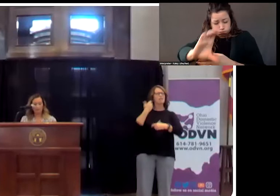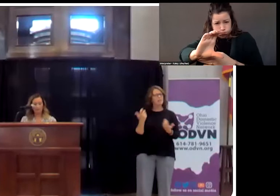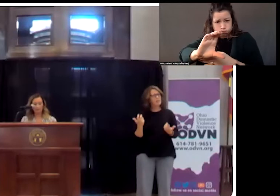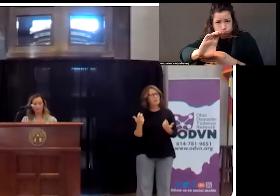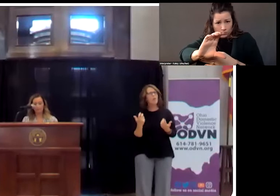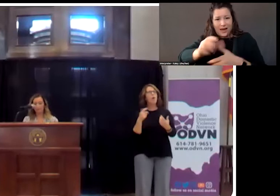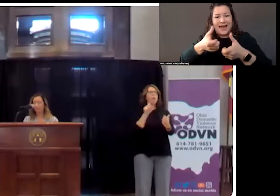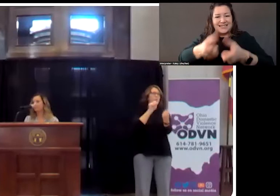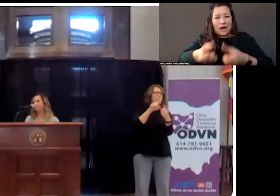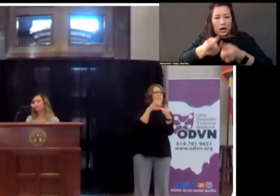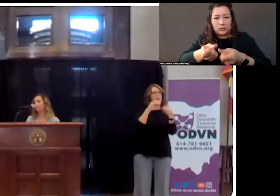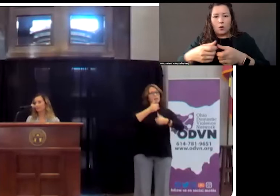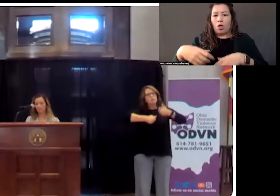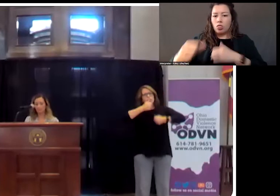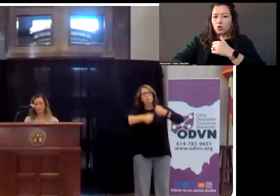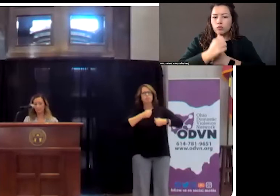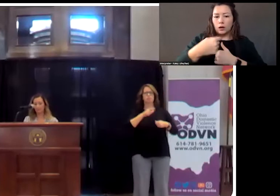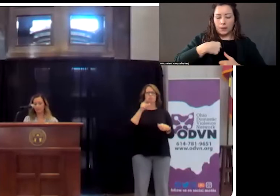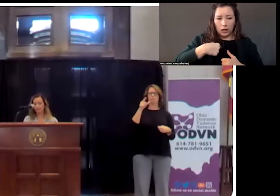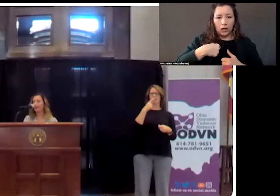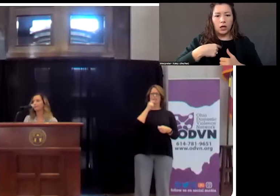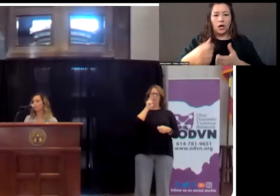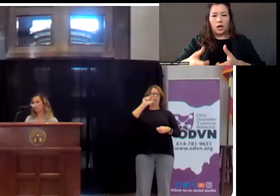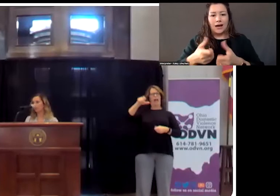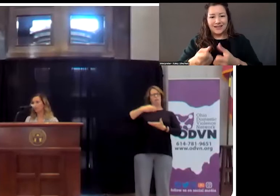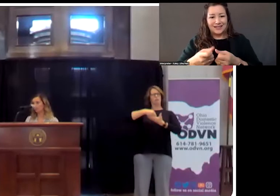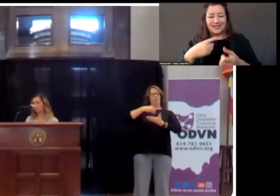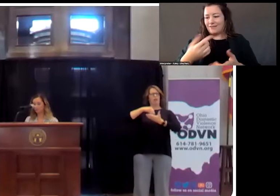Messages where he didn't feel like he should financially have to support his children.